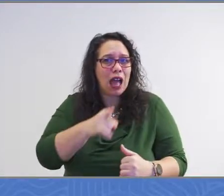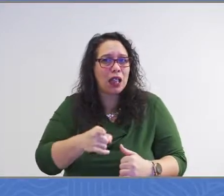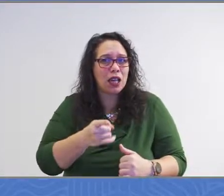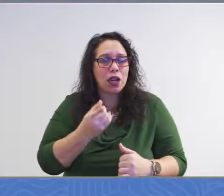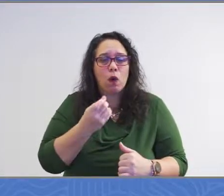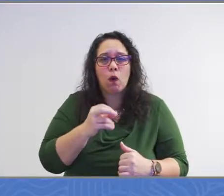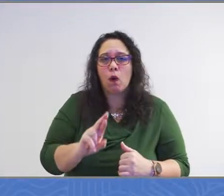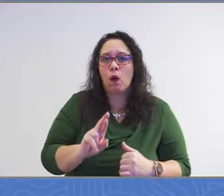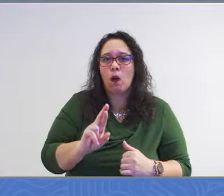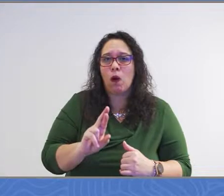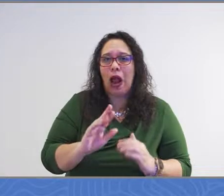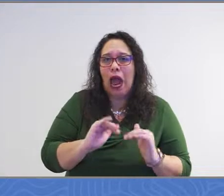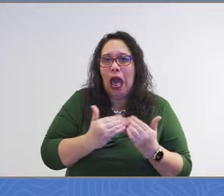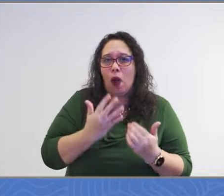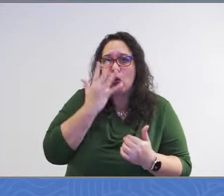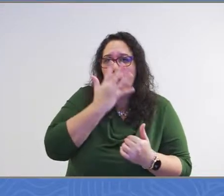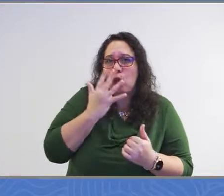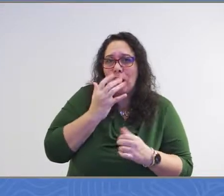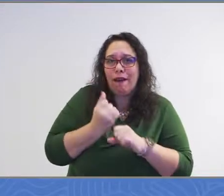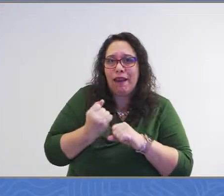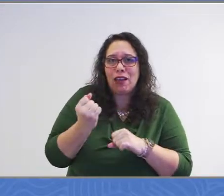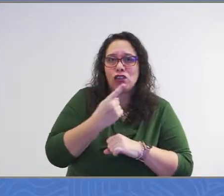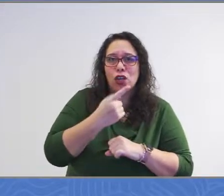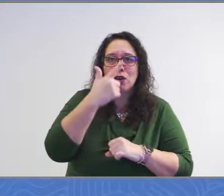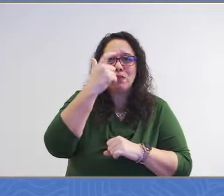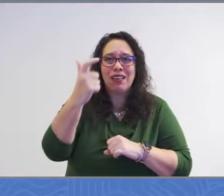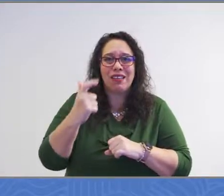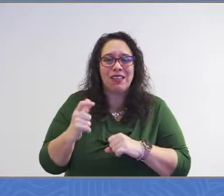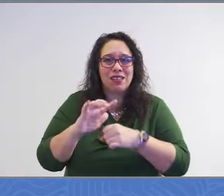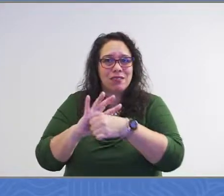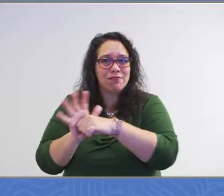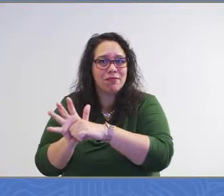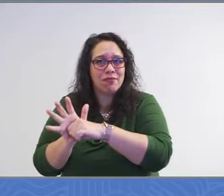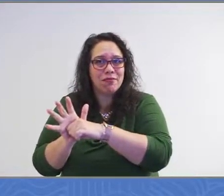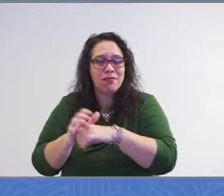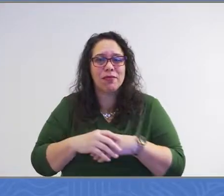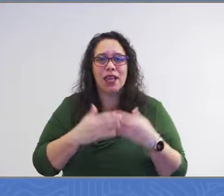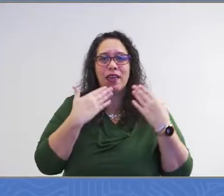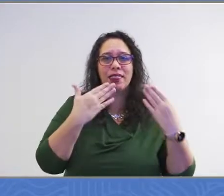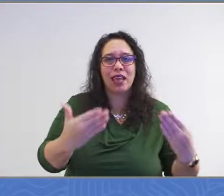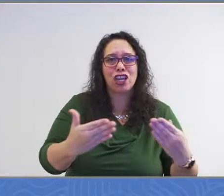next year due to the effects of this pandemic? Thank you, Shirlene.